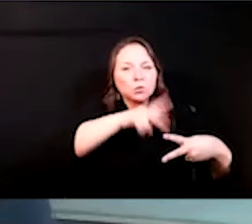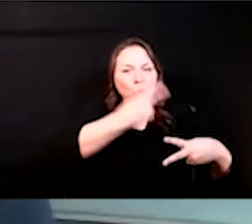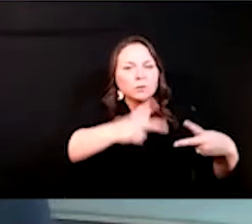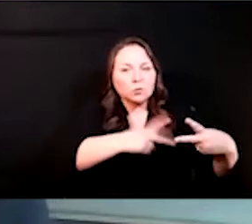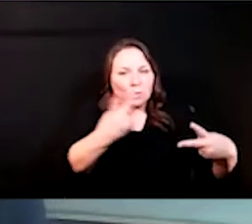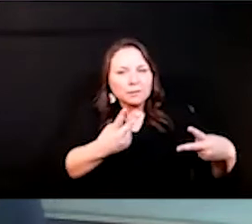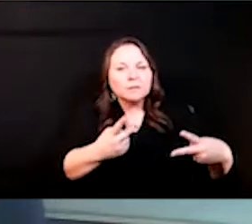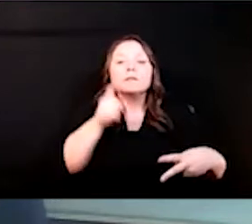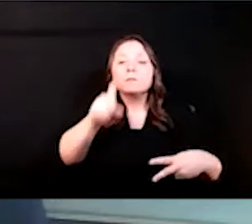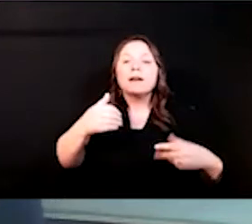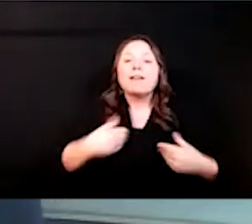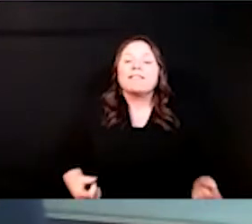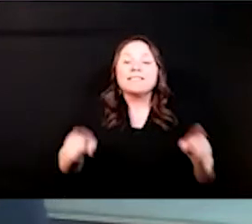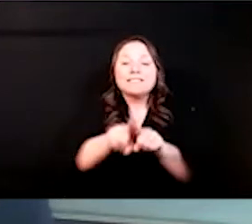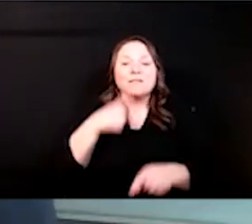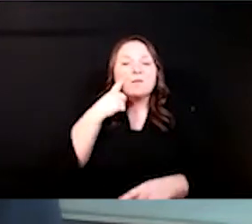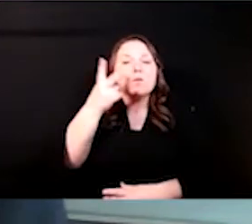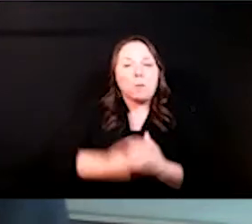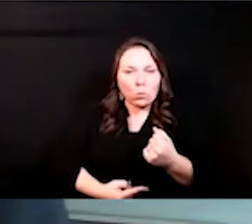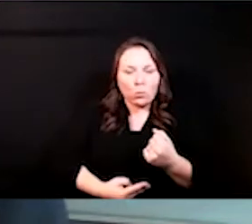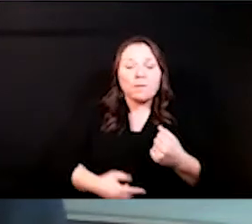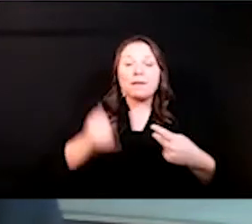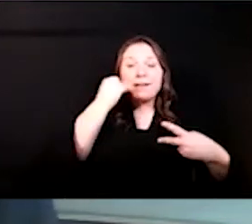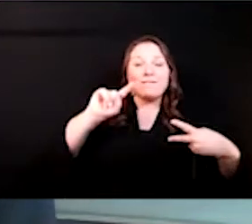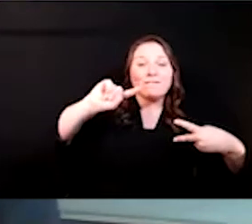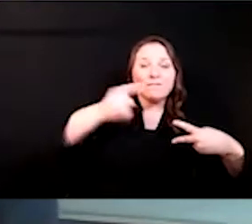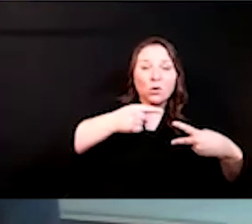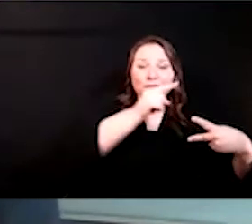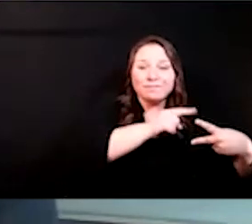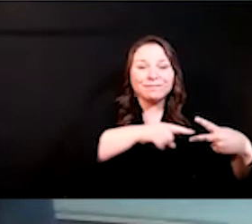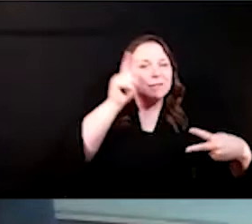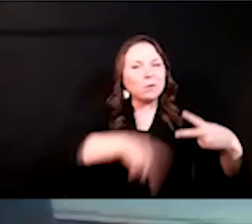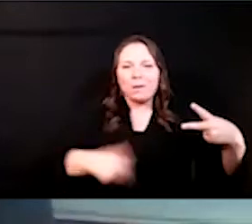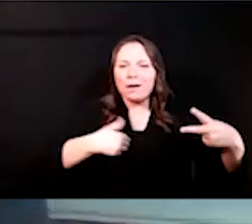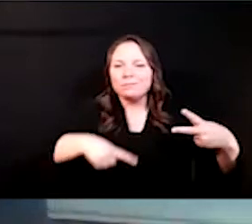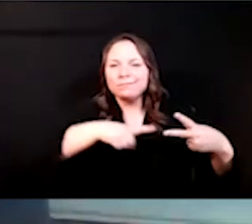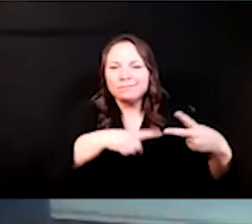PFIZER AND MODERNA VACCINE, YOU HAVE TO GET THE SAME VACCINE FOR THE FIRST SHOT AND SECOND SHOT. THERE'S NO DATA